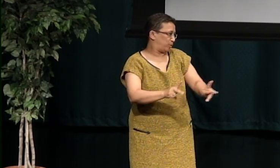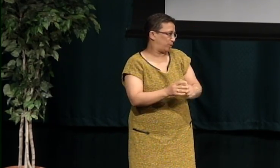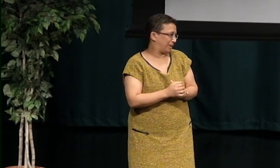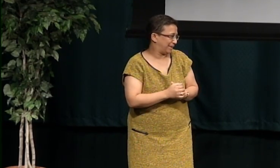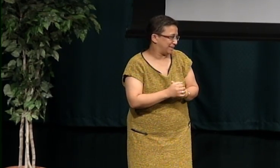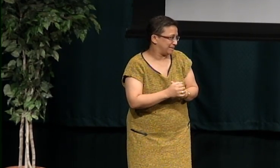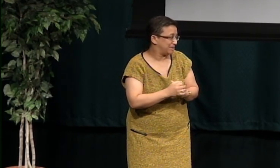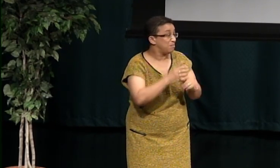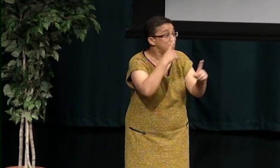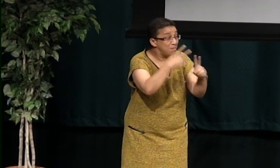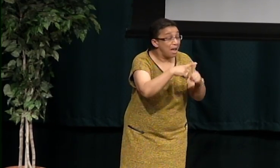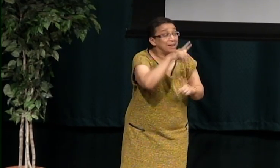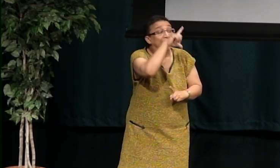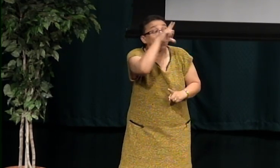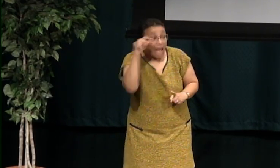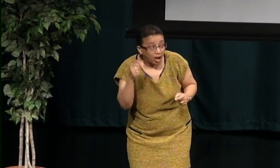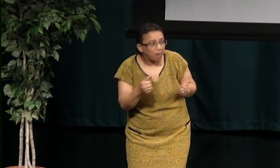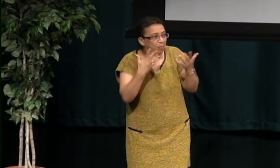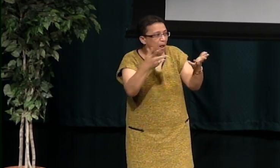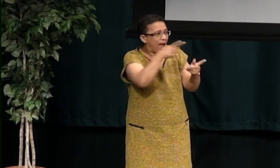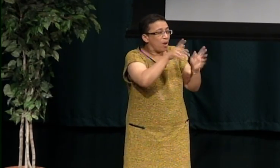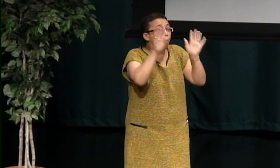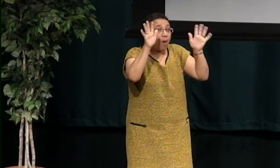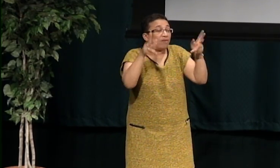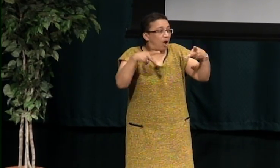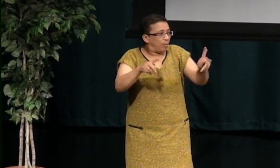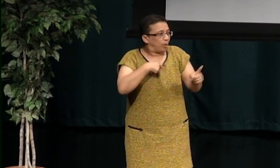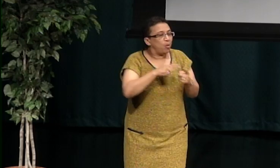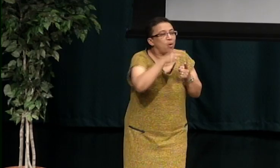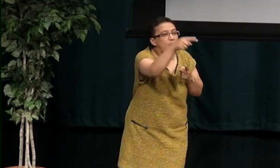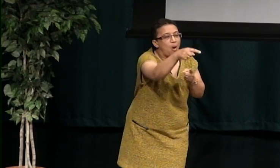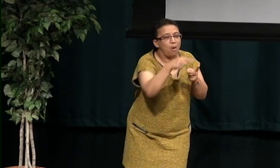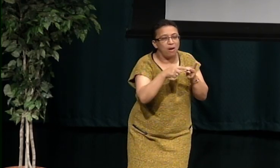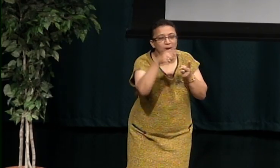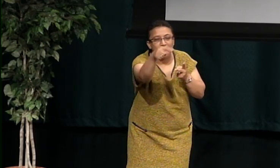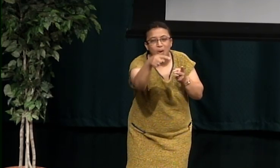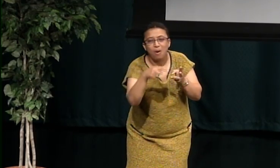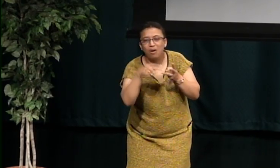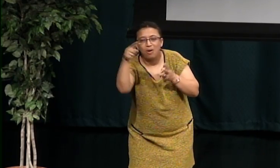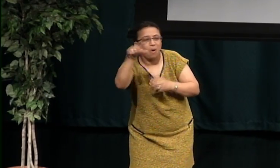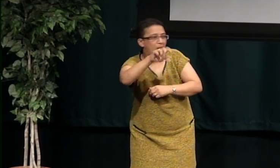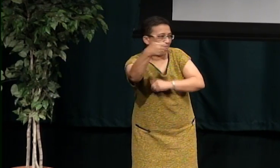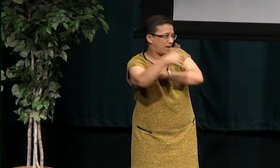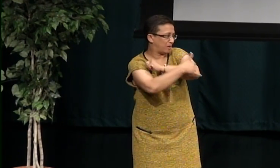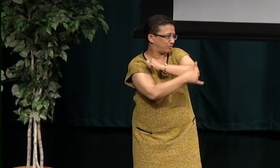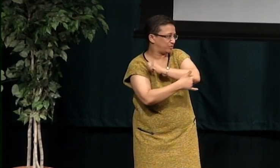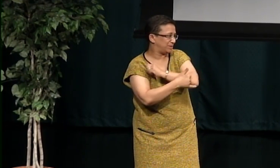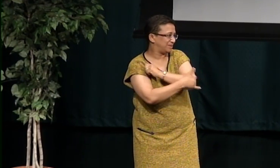Right here on this campus is a wonderful example of that and then Gallaudet itself provides you